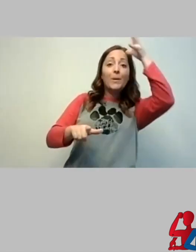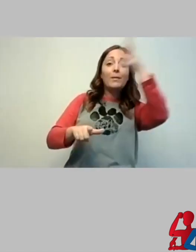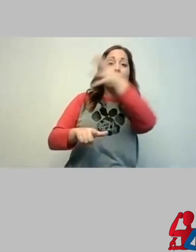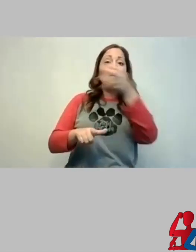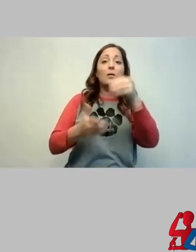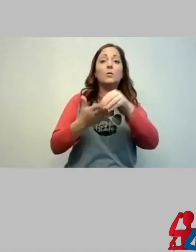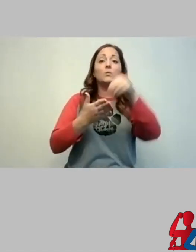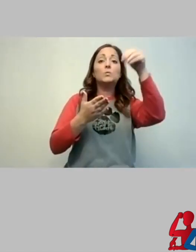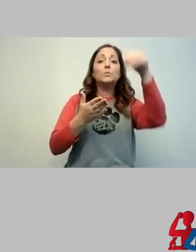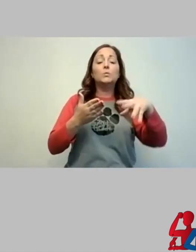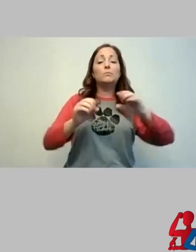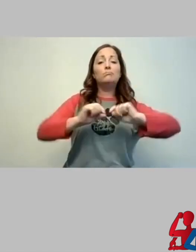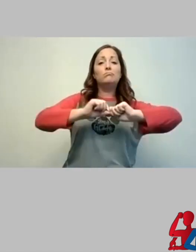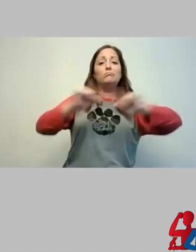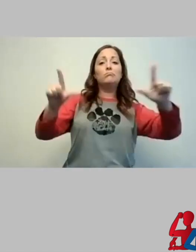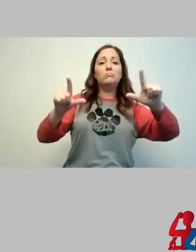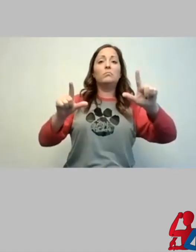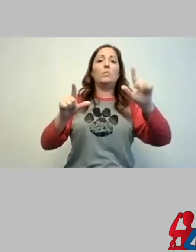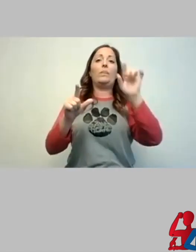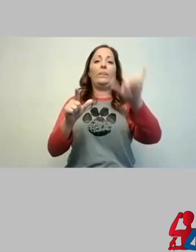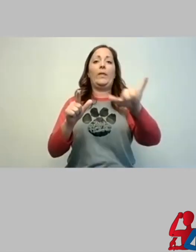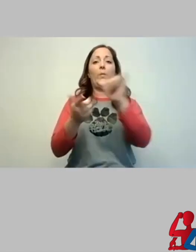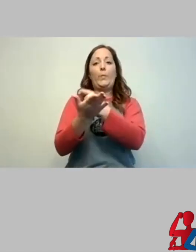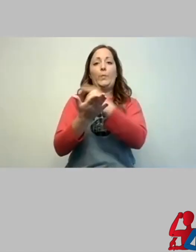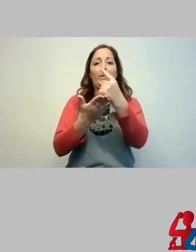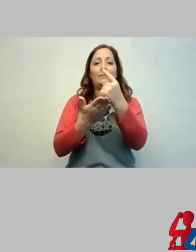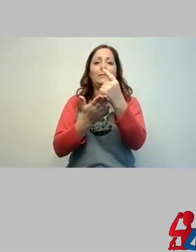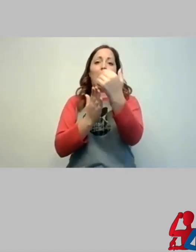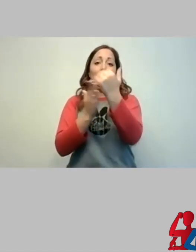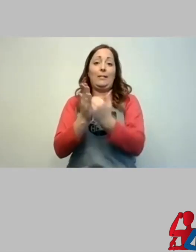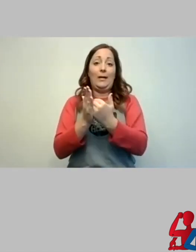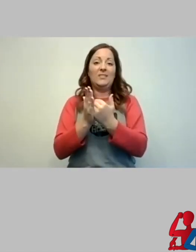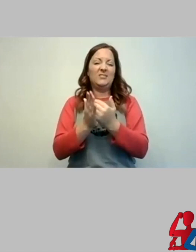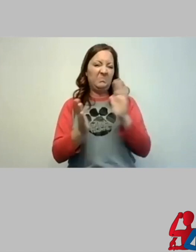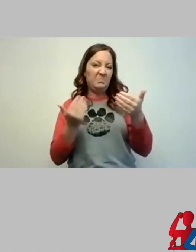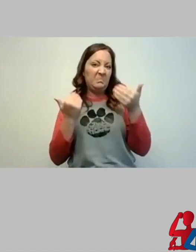On Sundays we send out a blast to parents and students